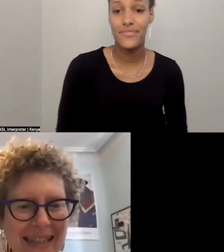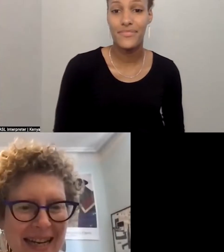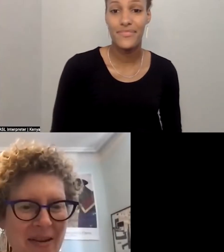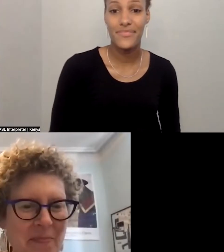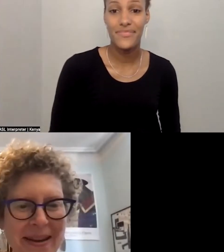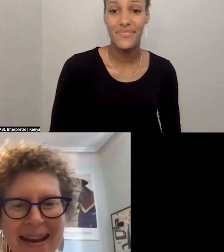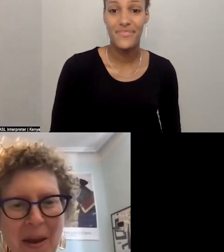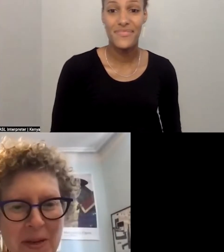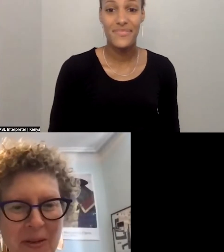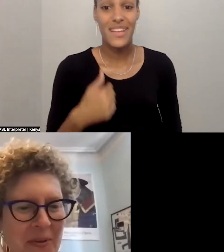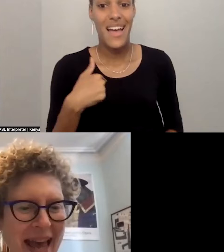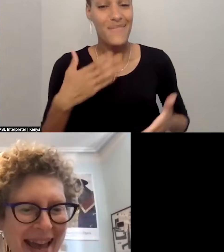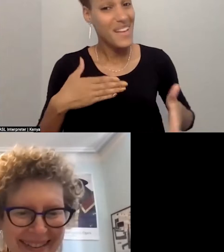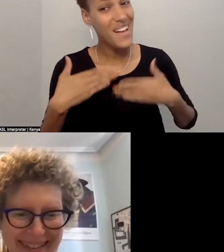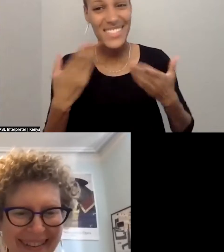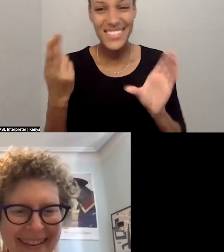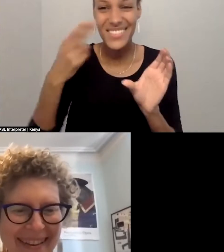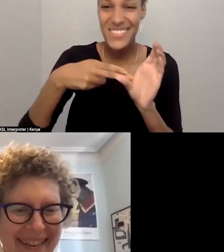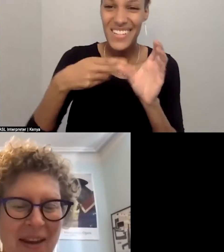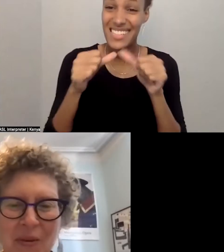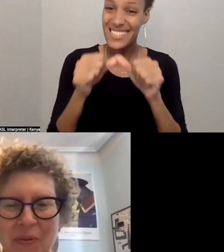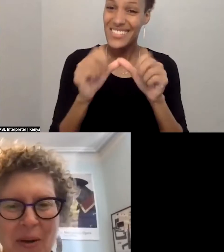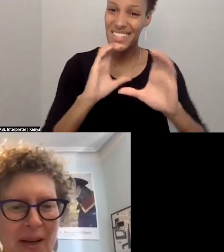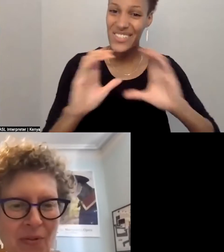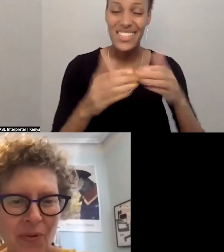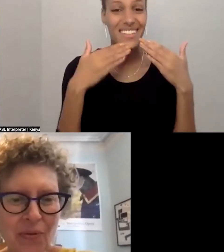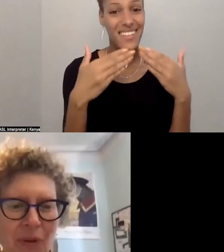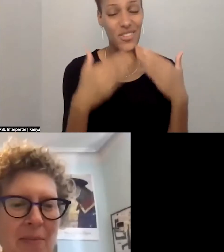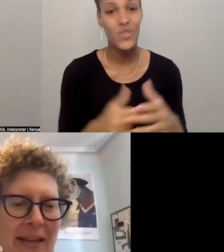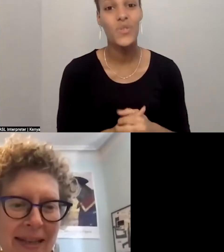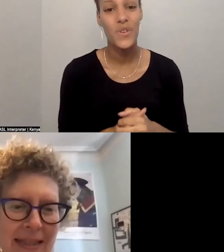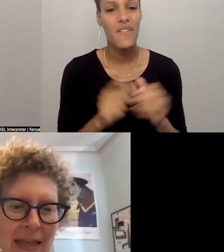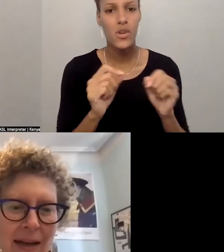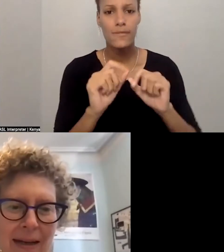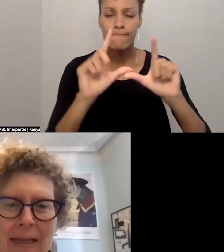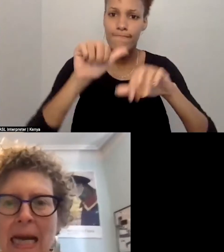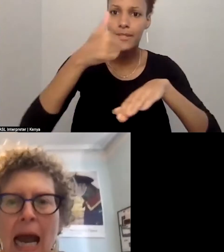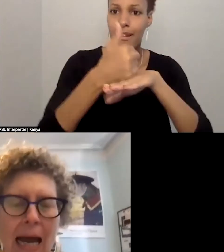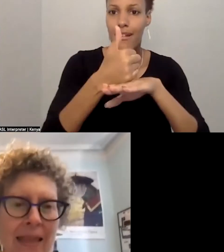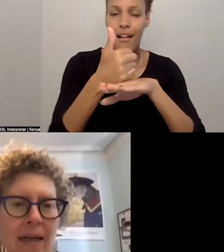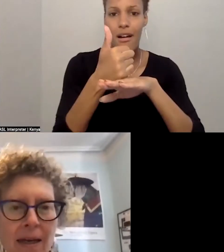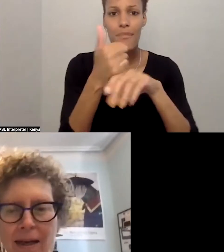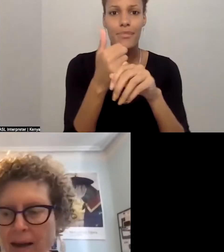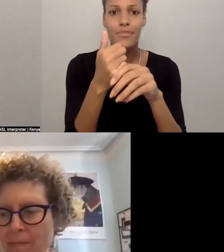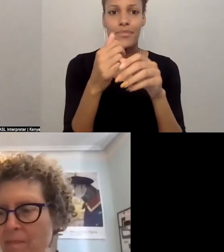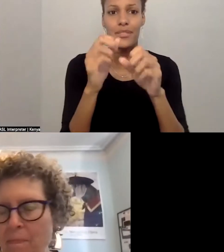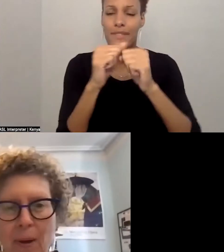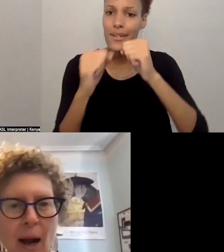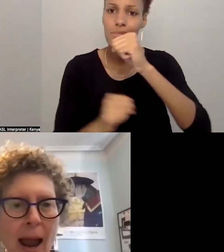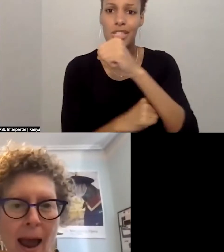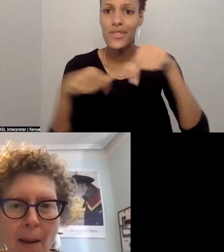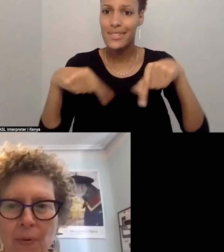I am happy to do that. Thank you very much for framing this. I think perhaps